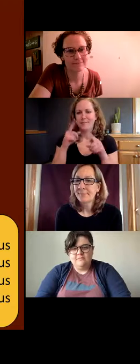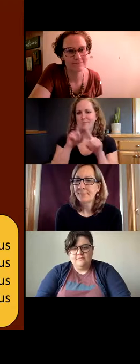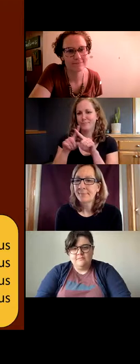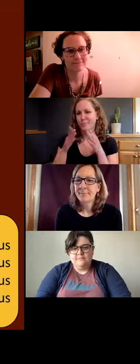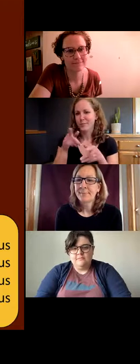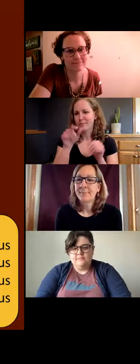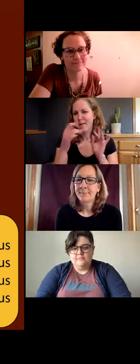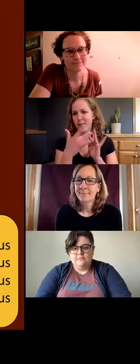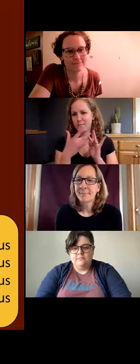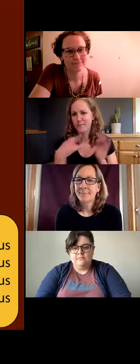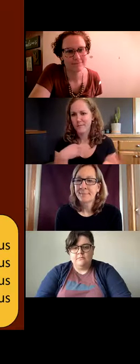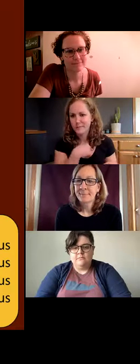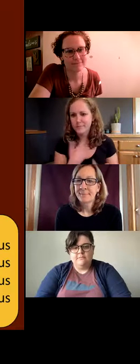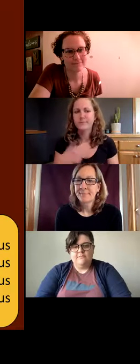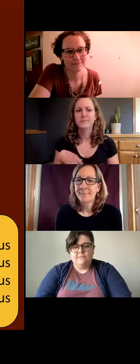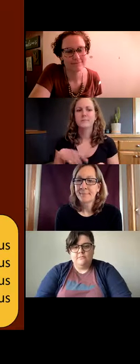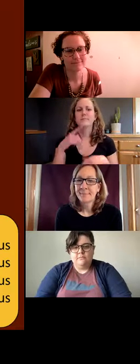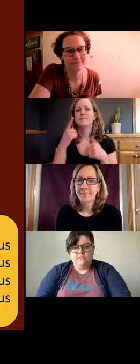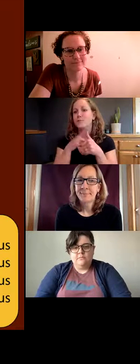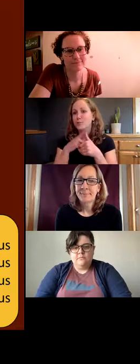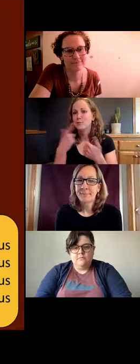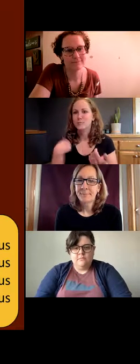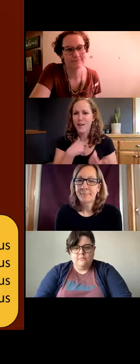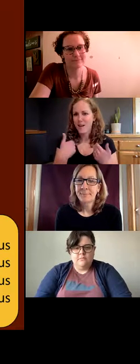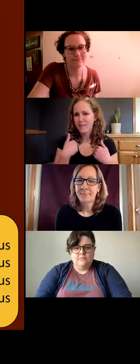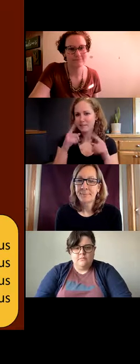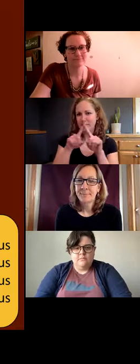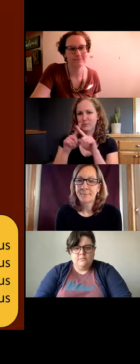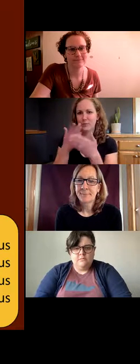questions, feel free to reach out to us. Here's our contact information.